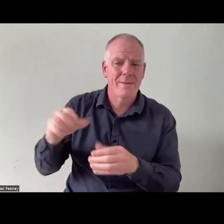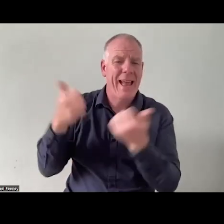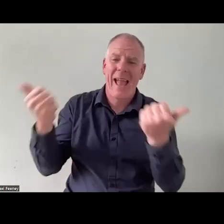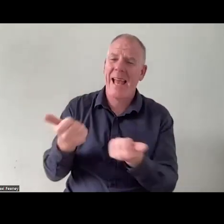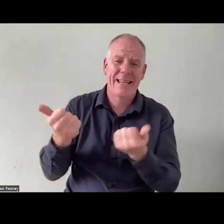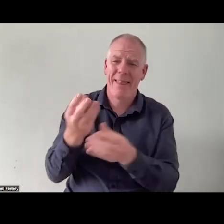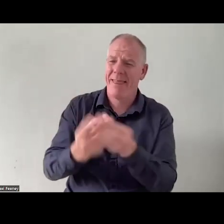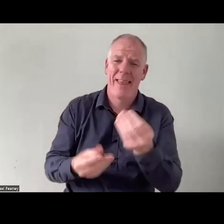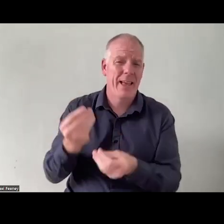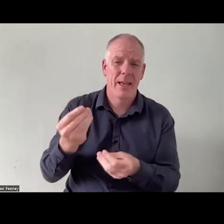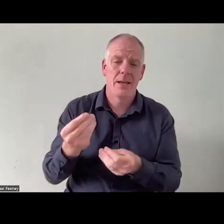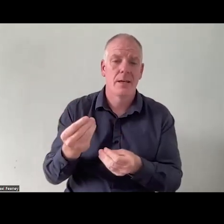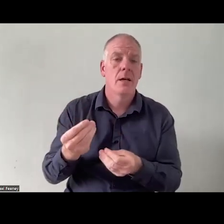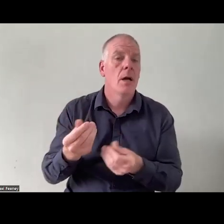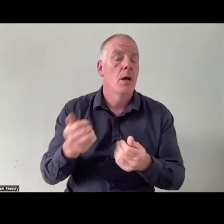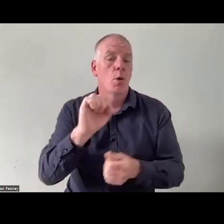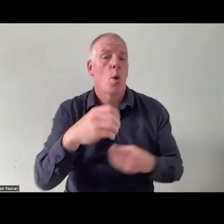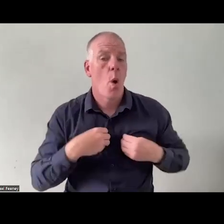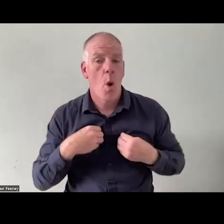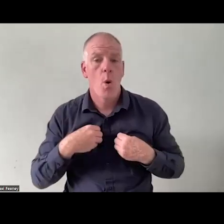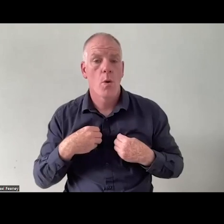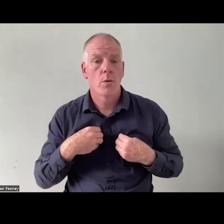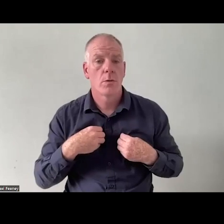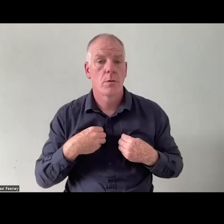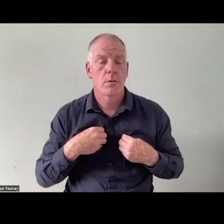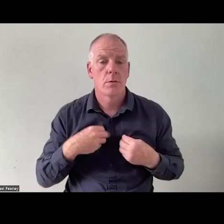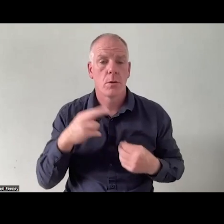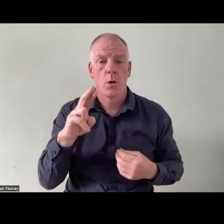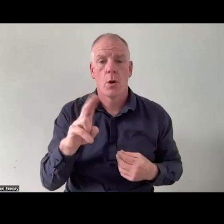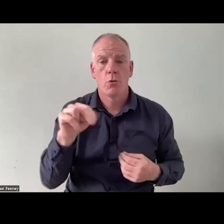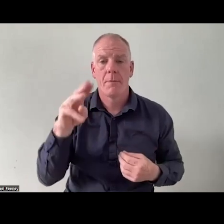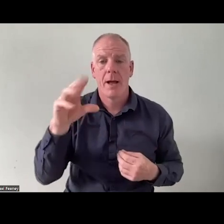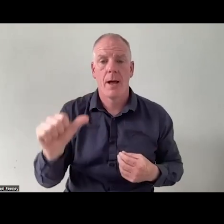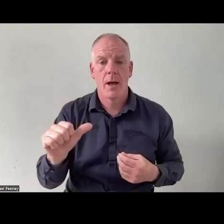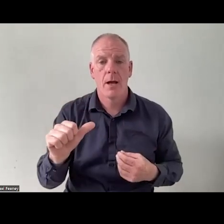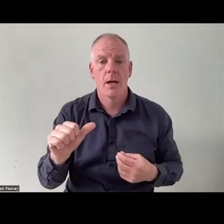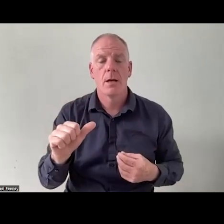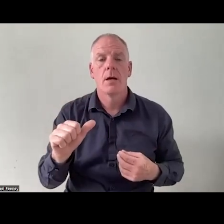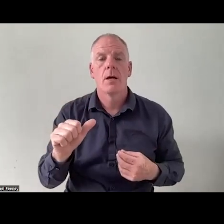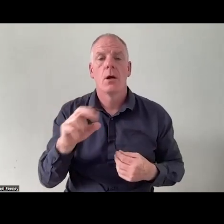any item, even on your Roomba. I'm not sure what it's called in Ireland. It's a robotic vacuum cleaner